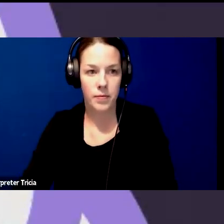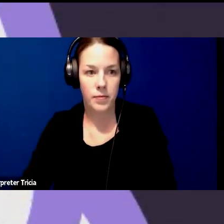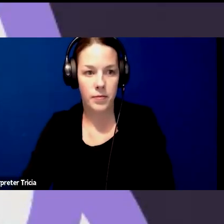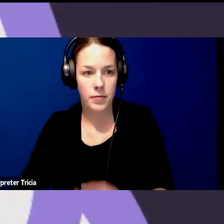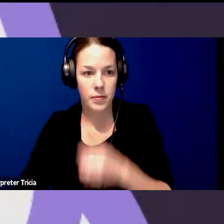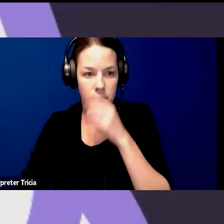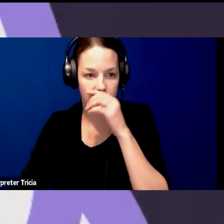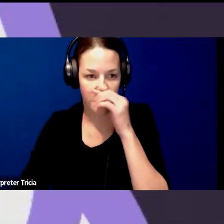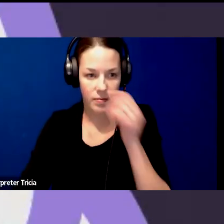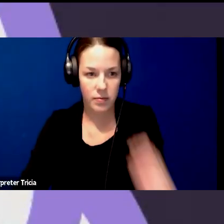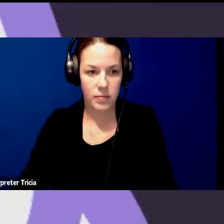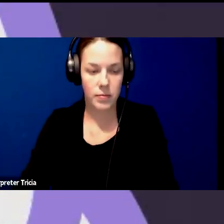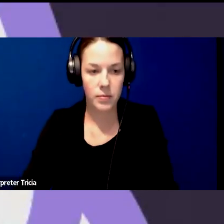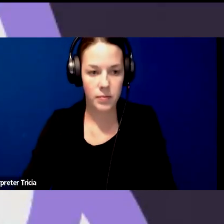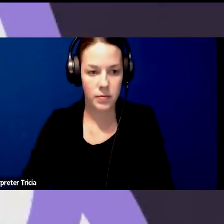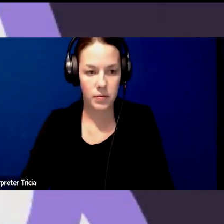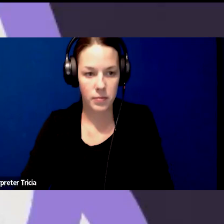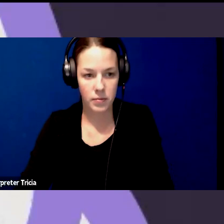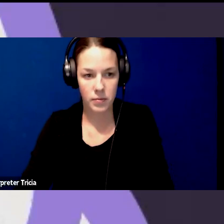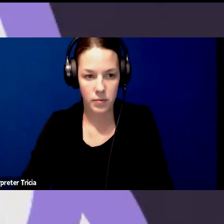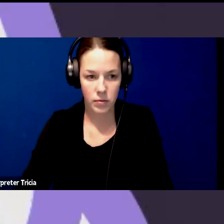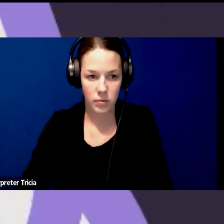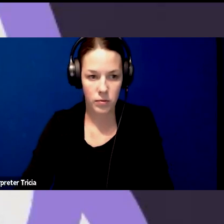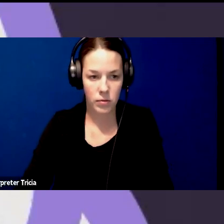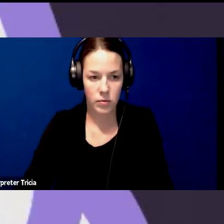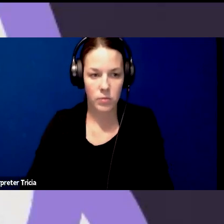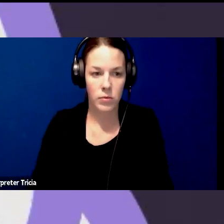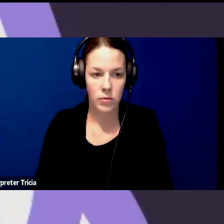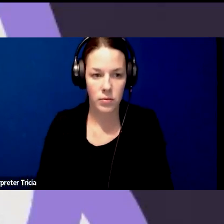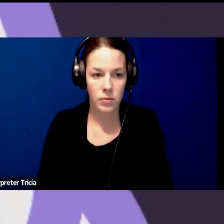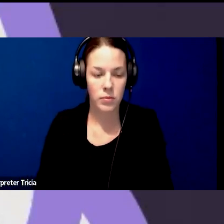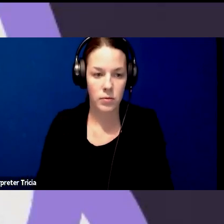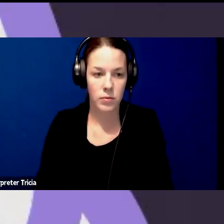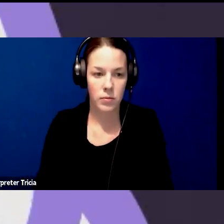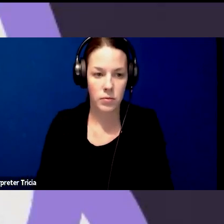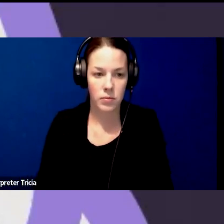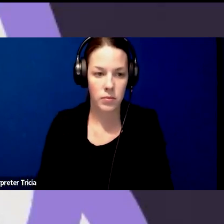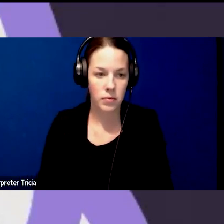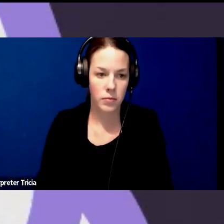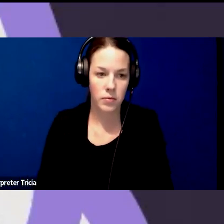digging into the history of local art agencies as they've moved from informal settings to a more formal foundation,